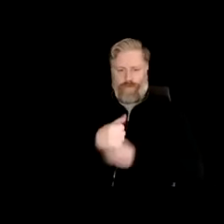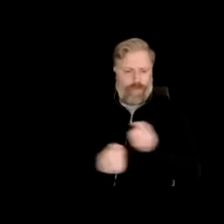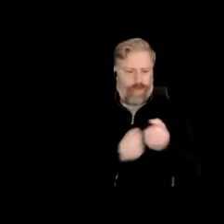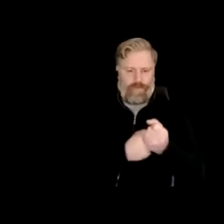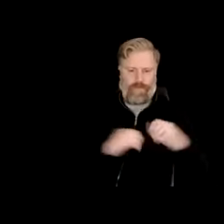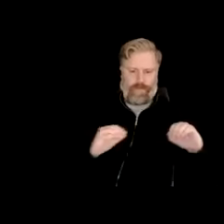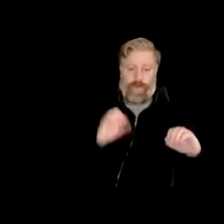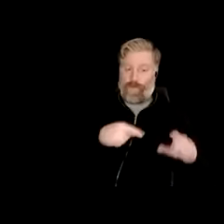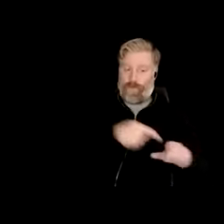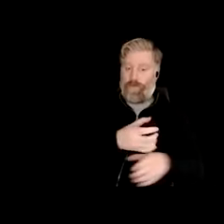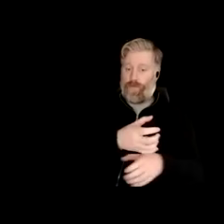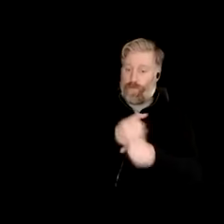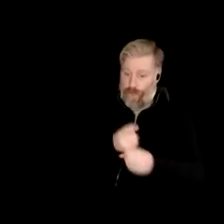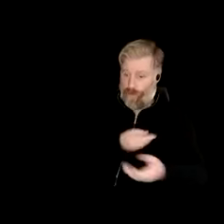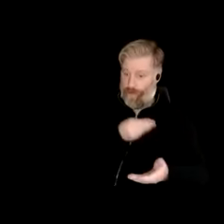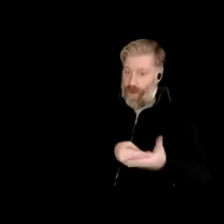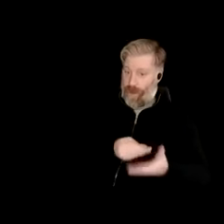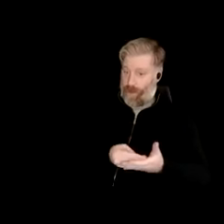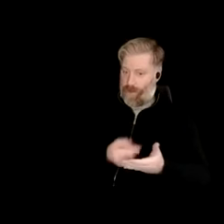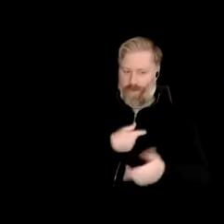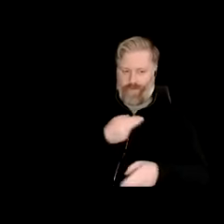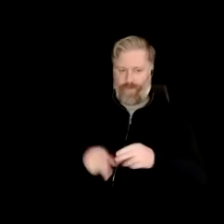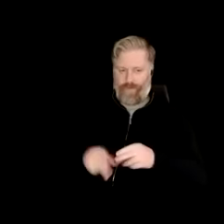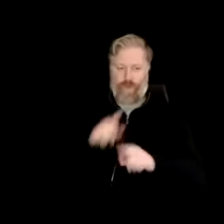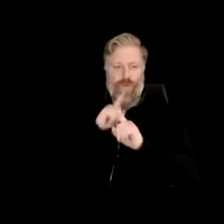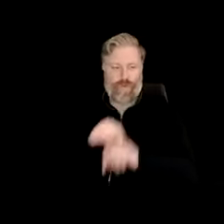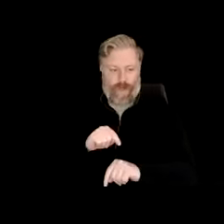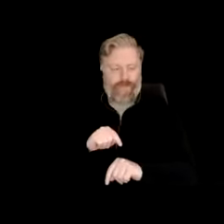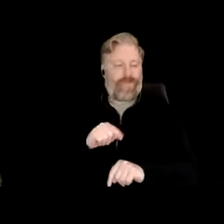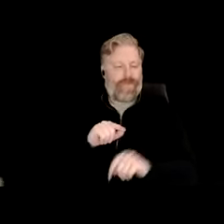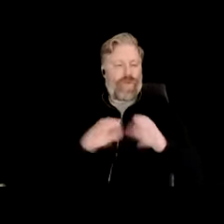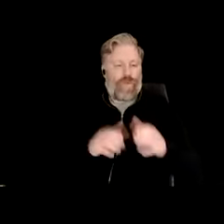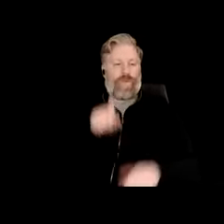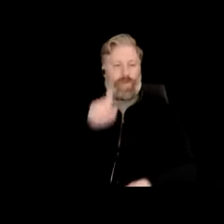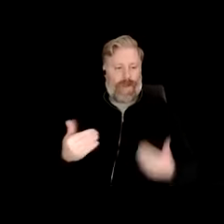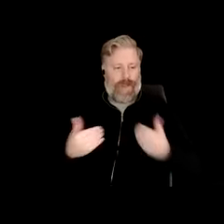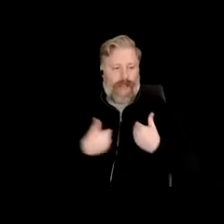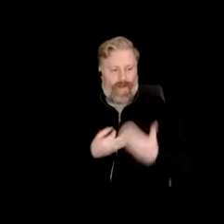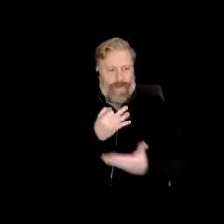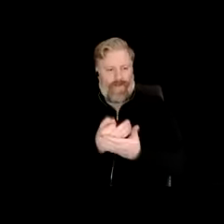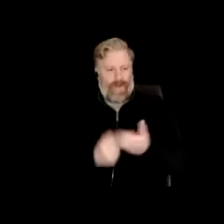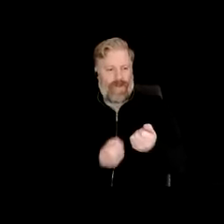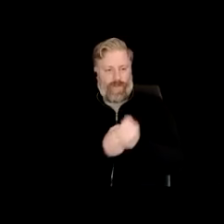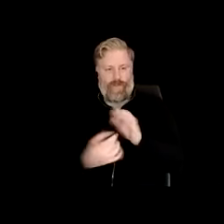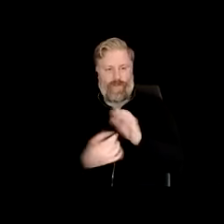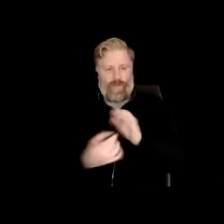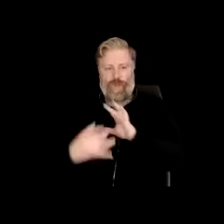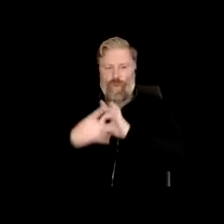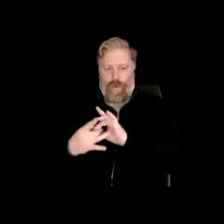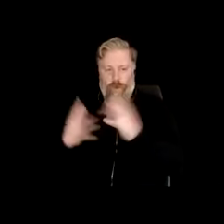eligible to receive funding in this program? And I just responded quickly that groups will need to have a fiscal sponsor relationship established at the time of application